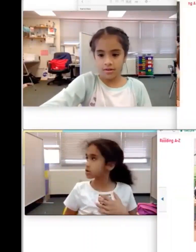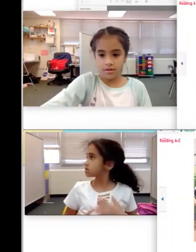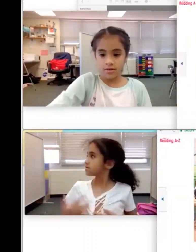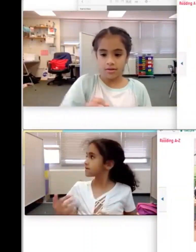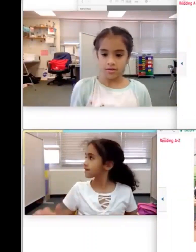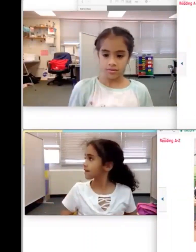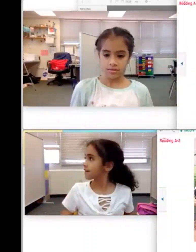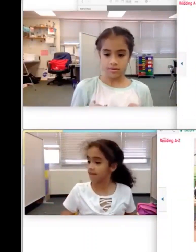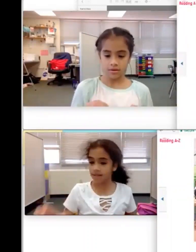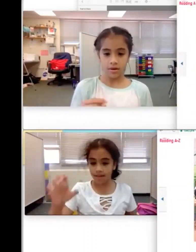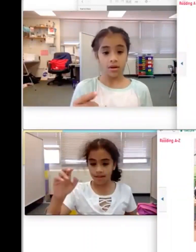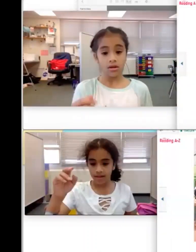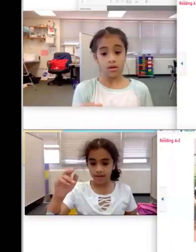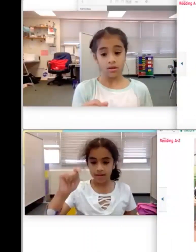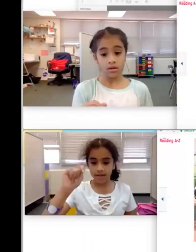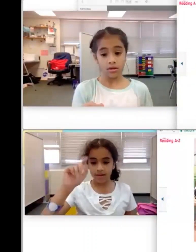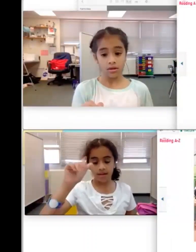He's more expressive in the video on top.